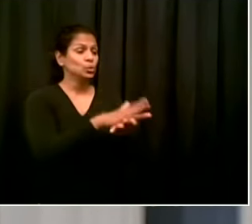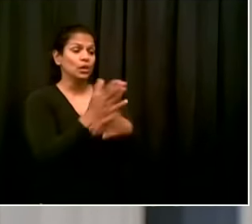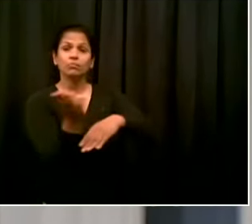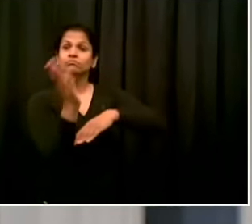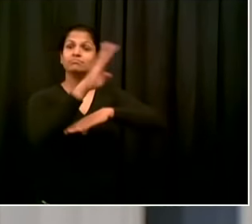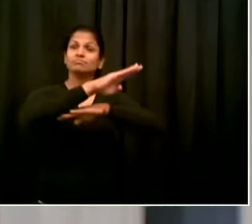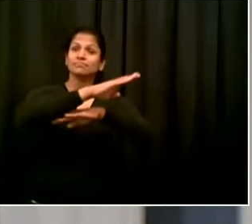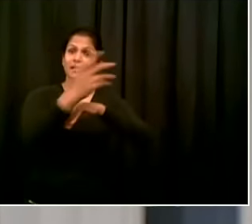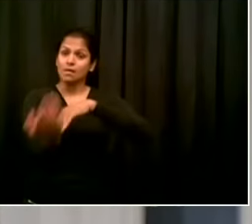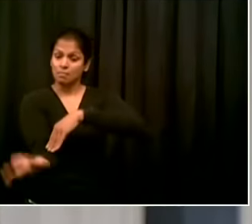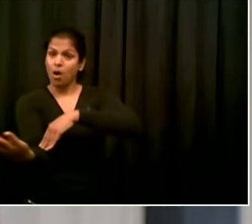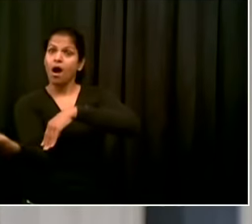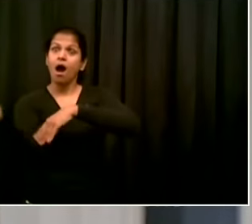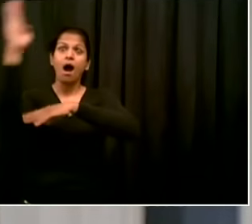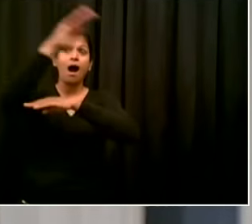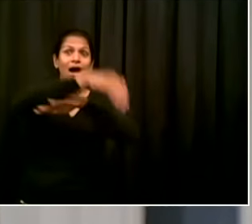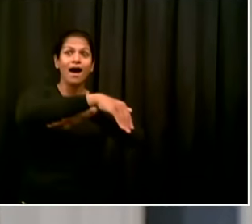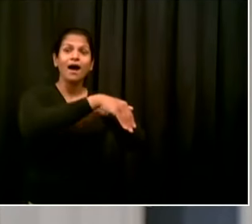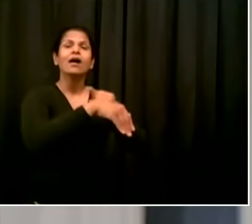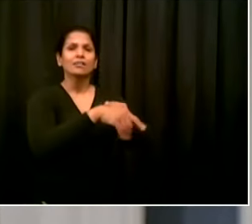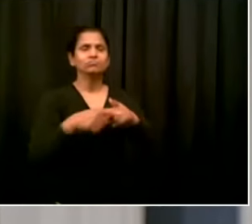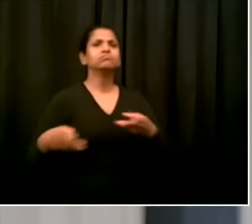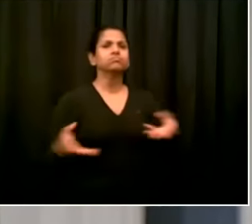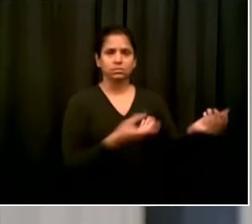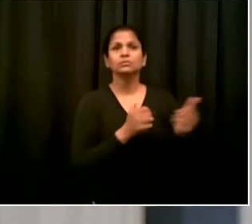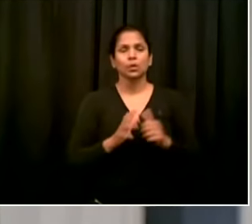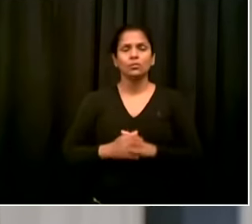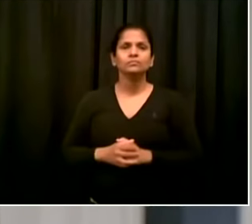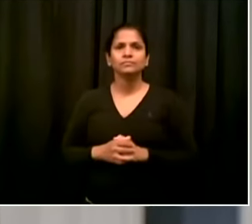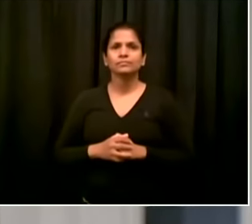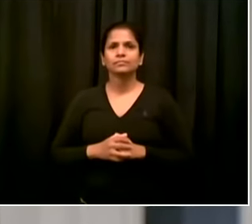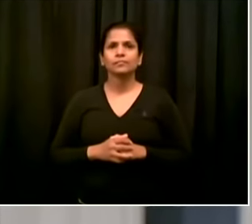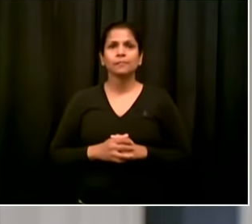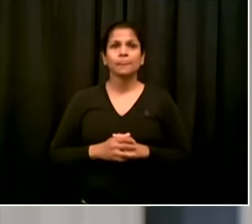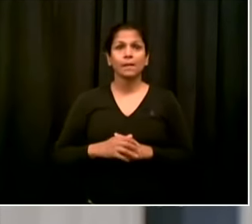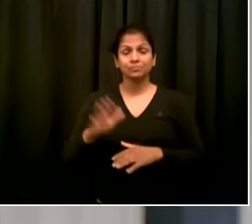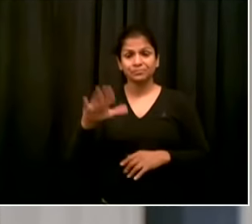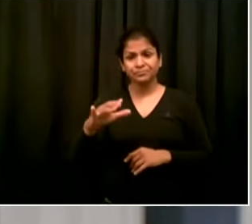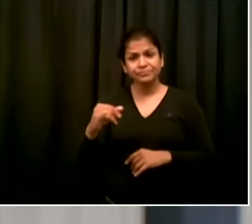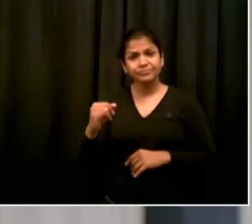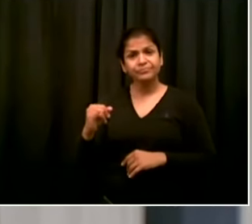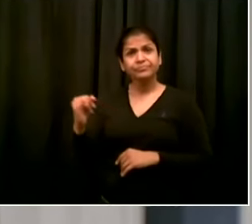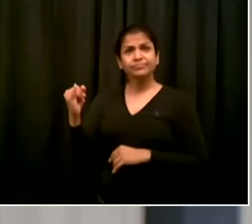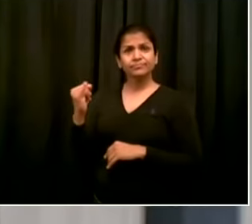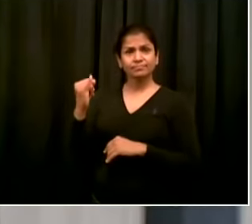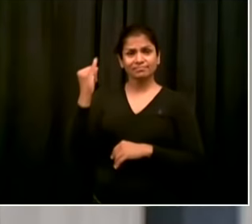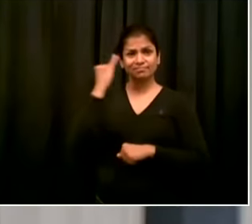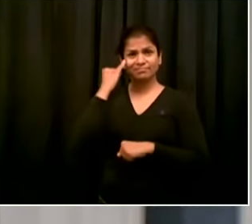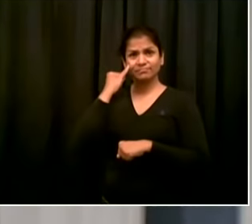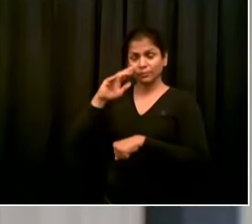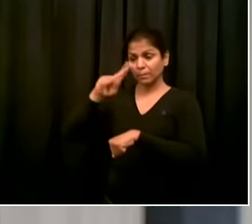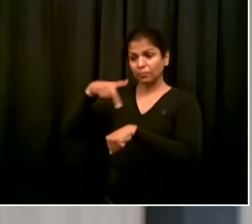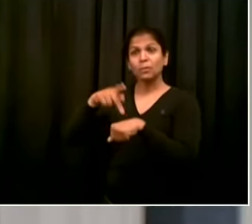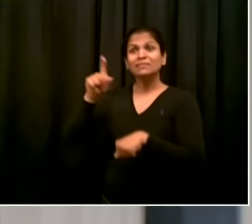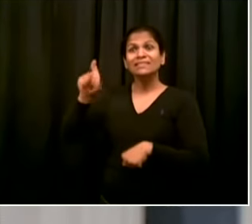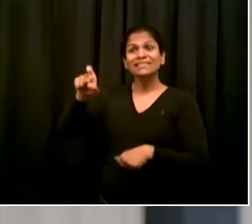STUDENTS WILL BE WALKING INTO SAFE CLASSROOMS TO RECEIVE IN PERSON EDUCATION INTERACTS WITH